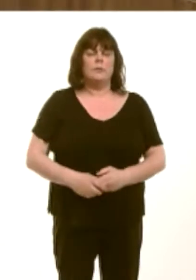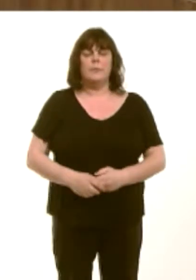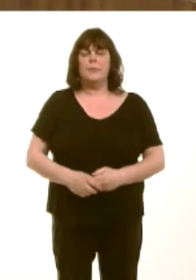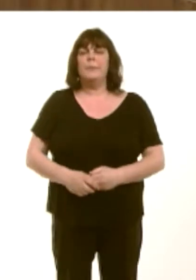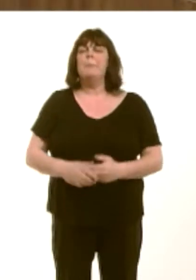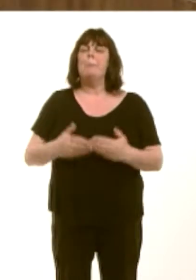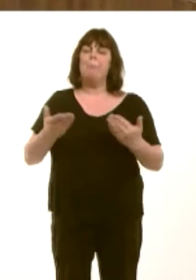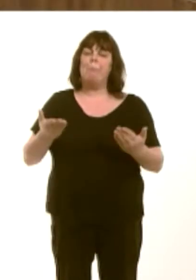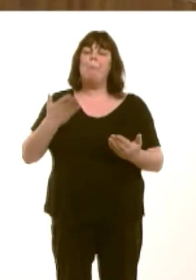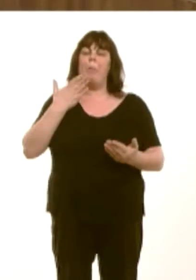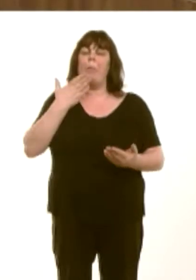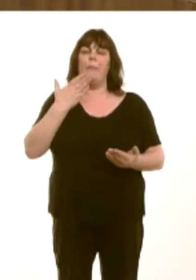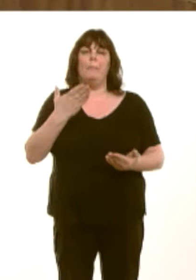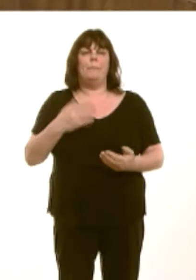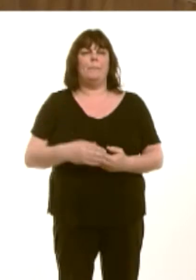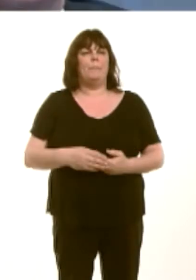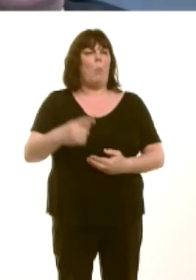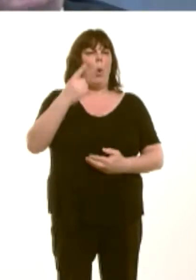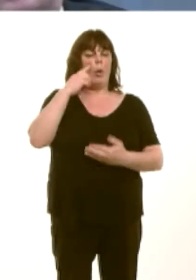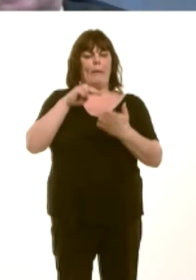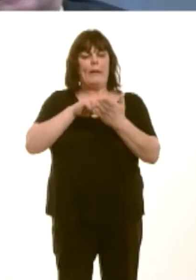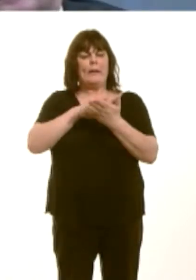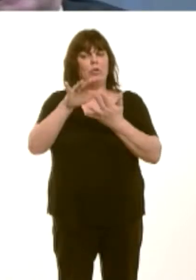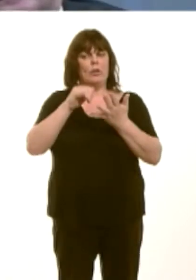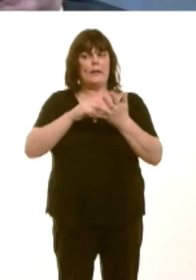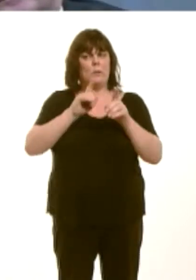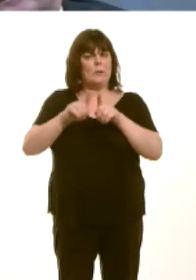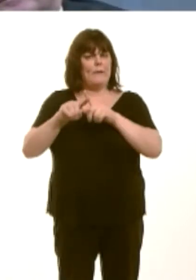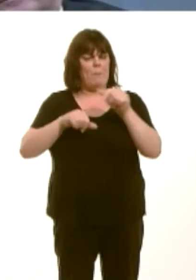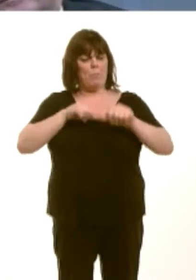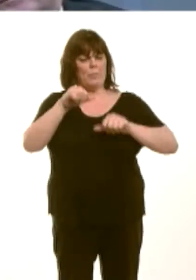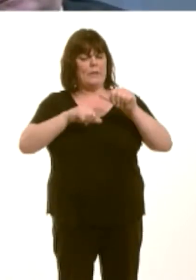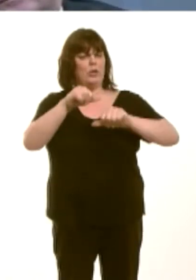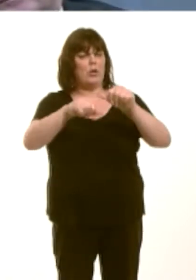at all the procedures across the NHS, this is a relatively small number, but still a